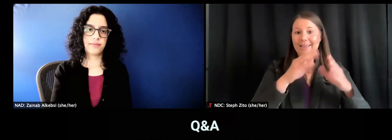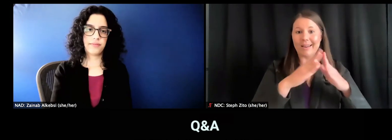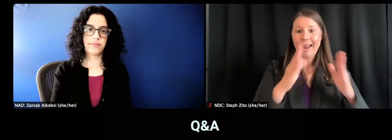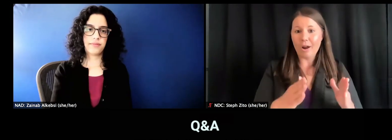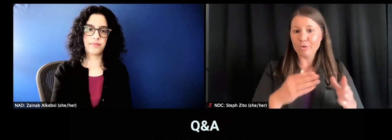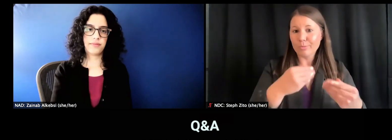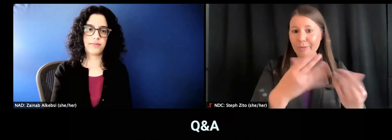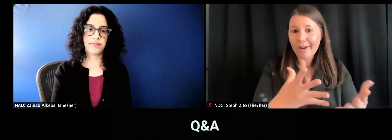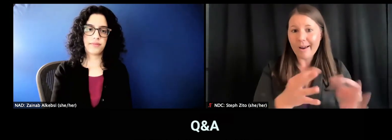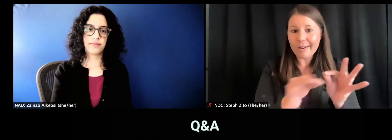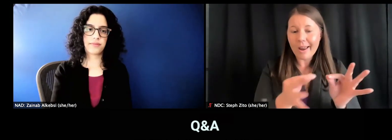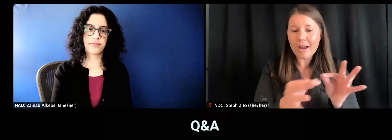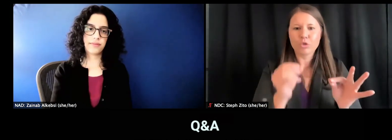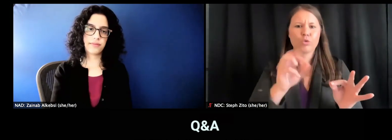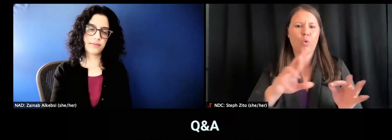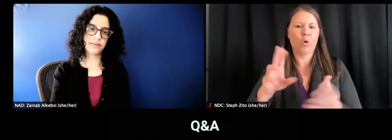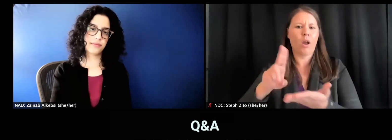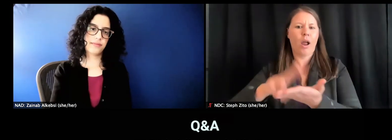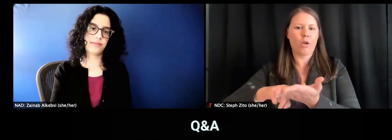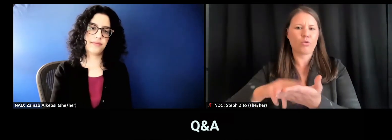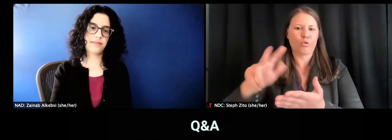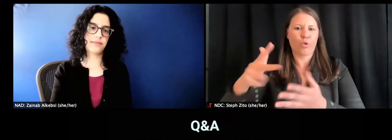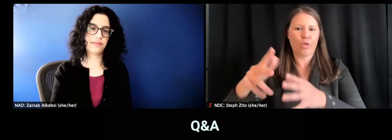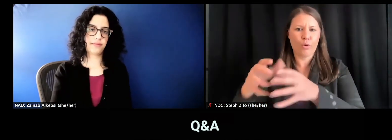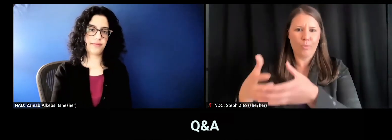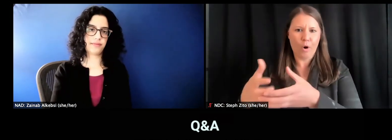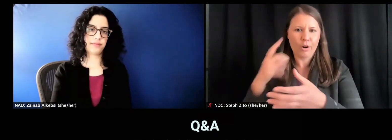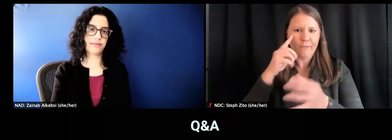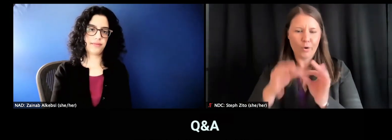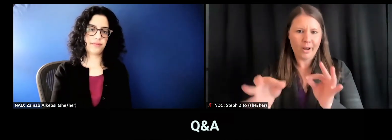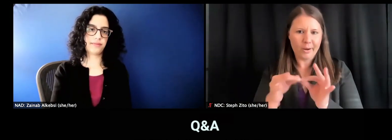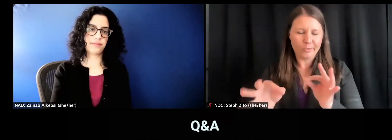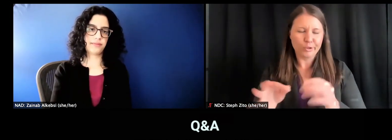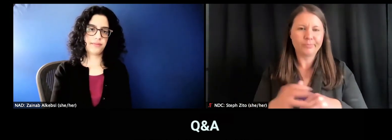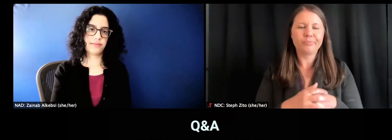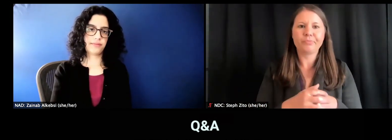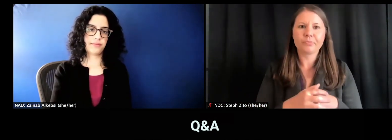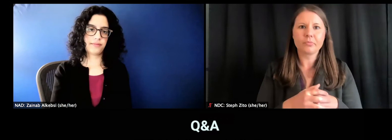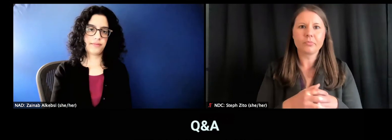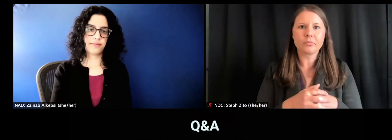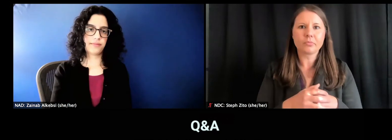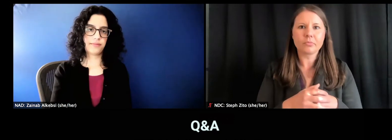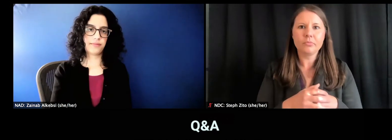with either an inhouse captionist or a third party contracted captionist.